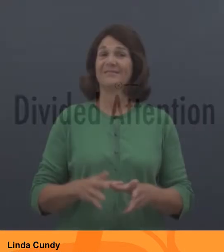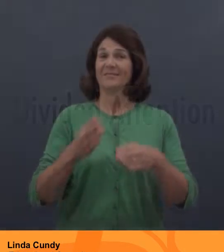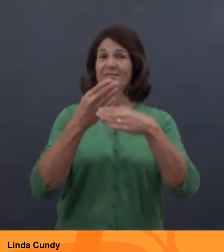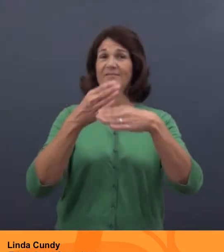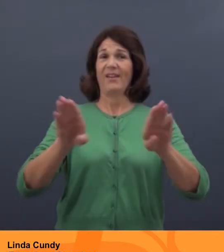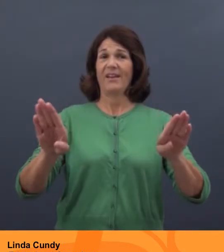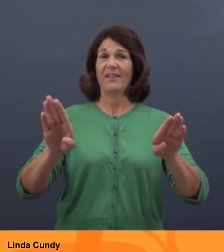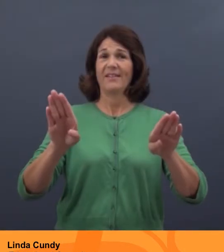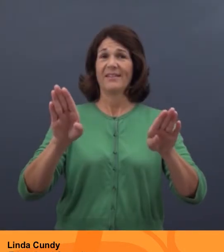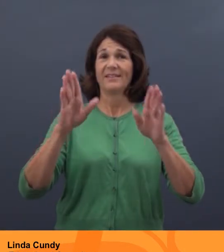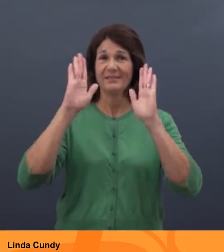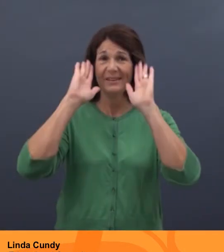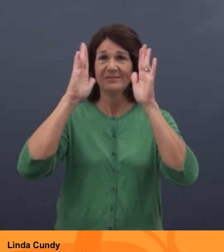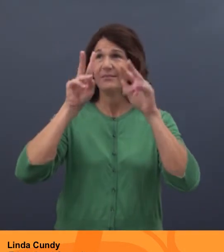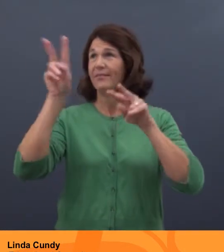Divided Attention.